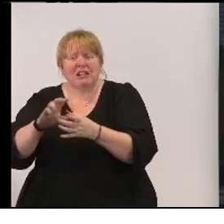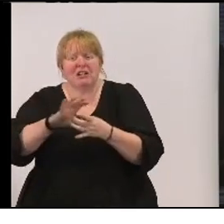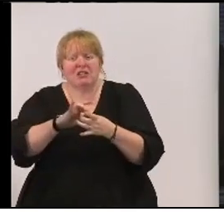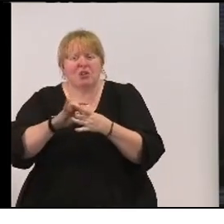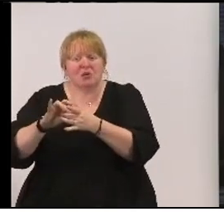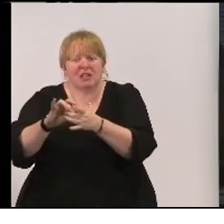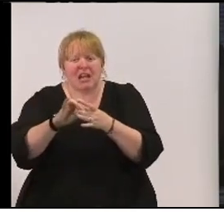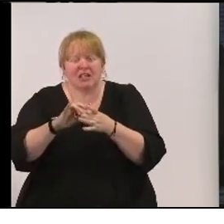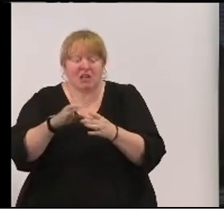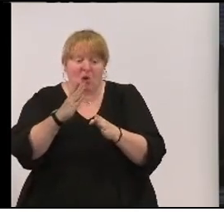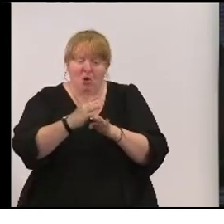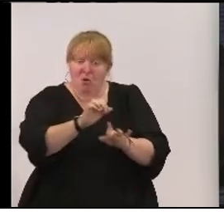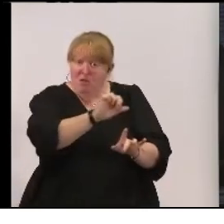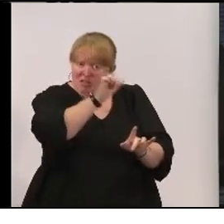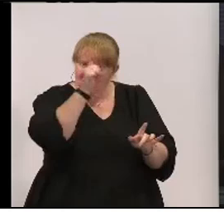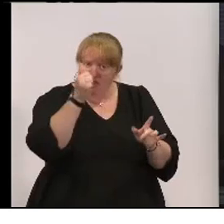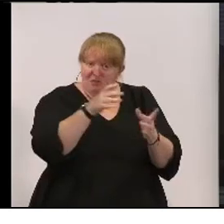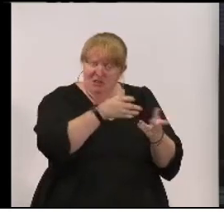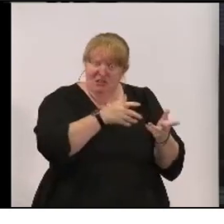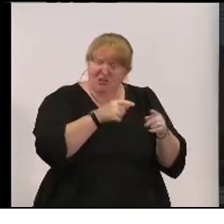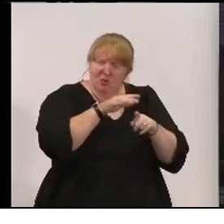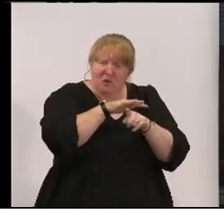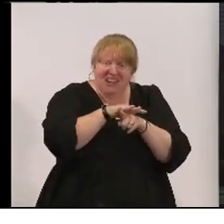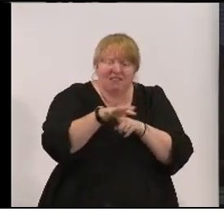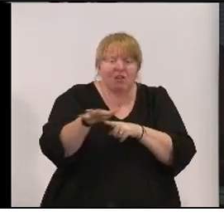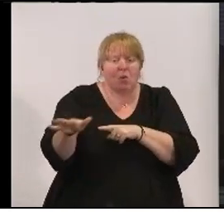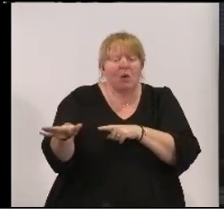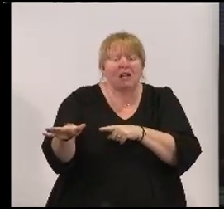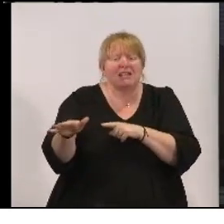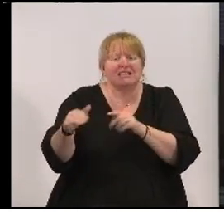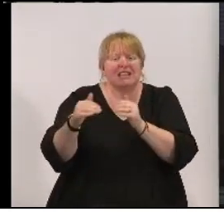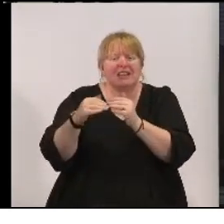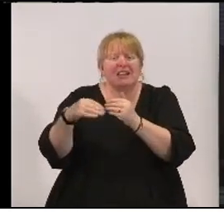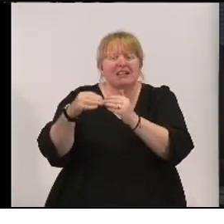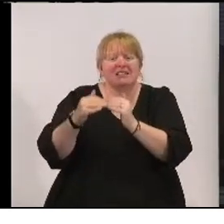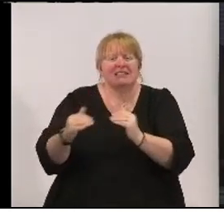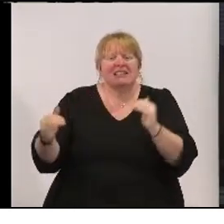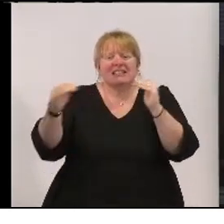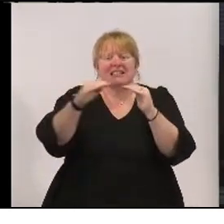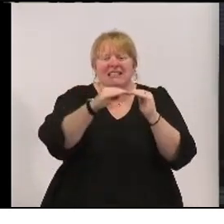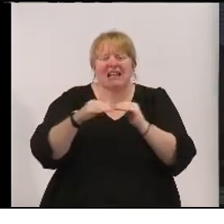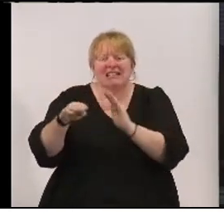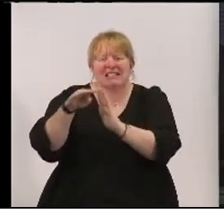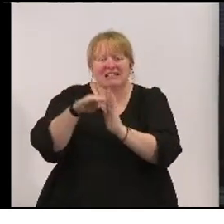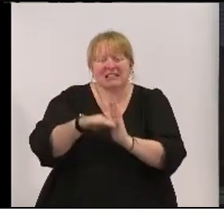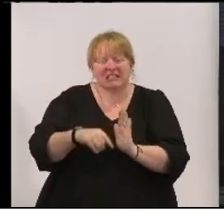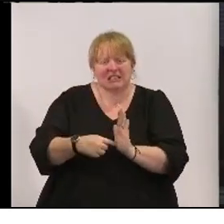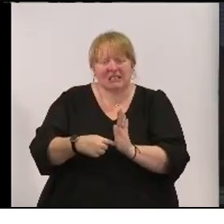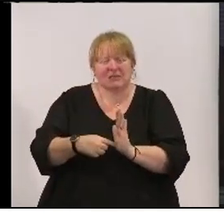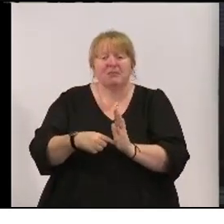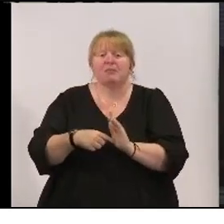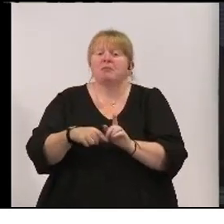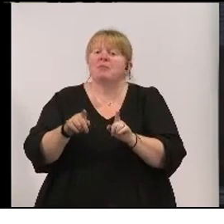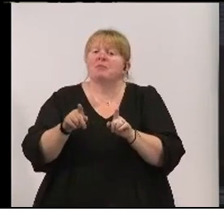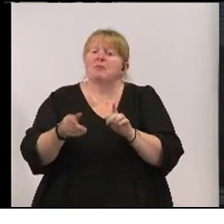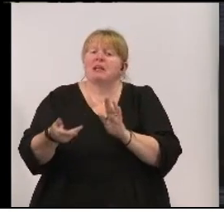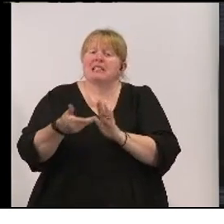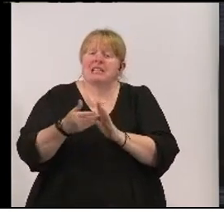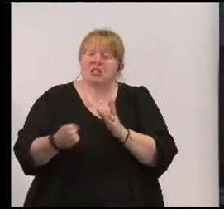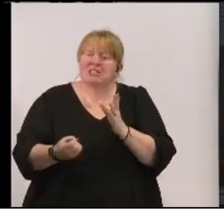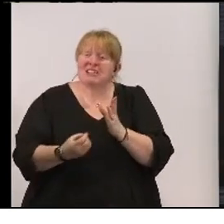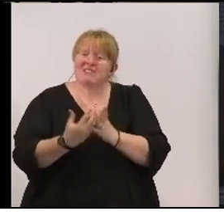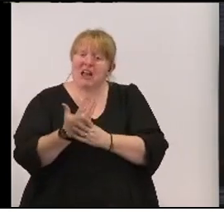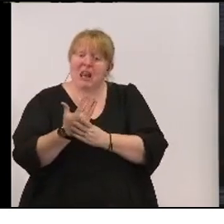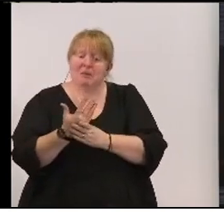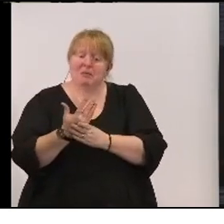with experts to influence the standards and also develop the future standards.